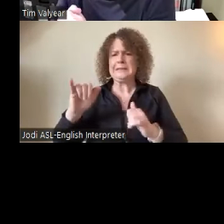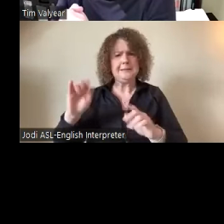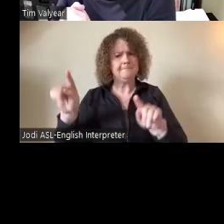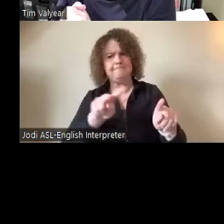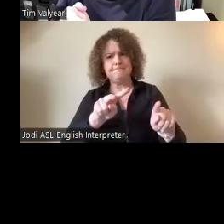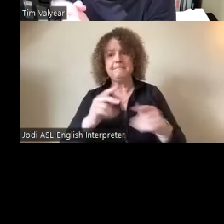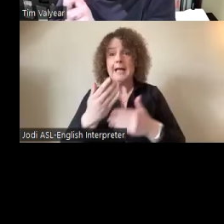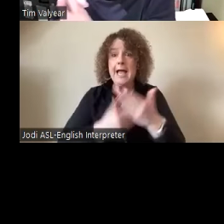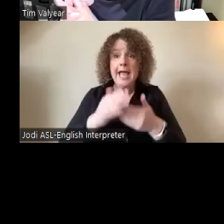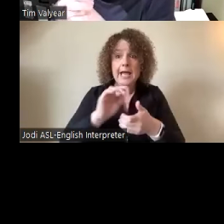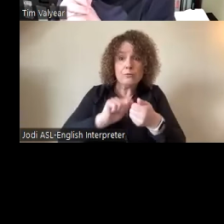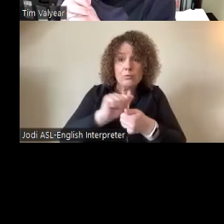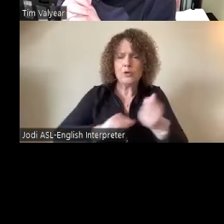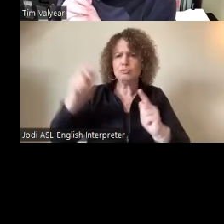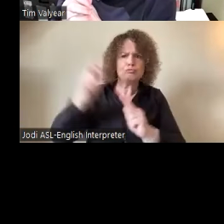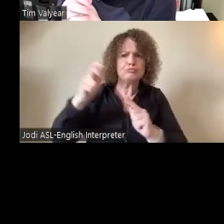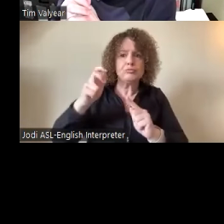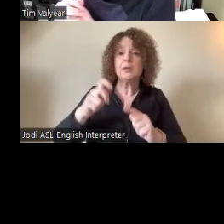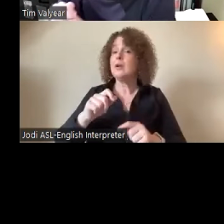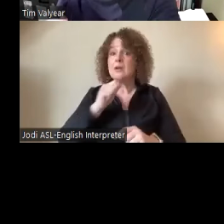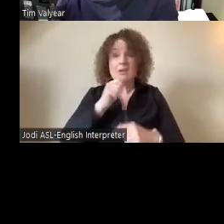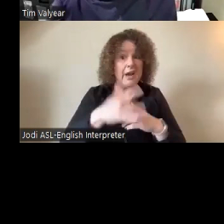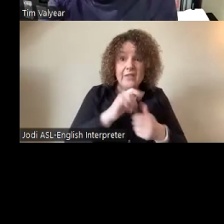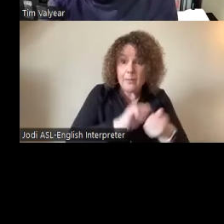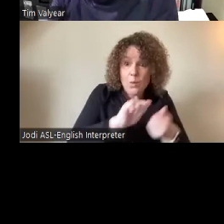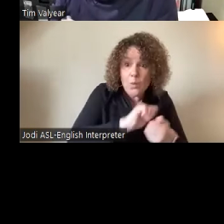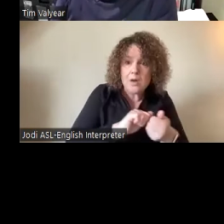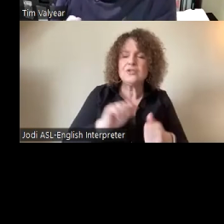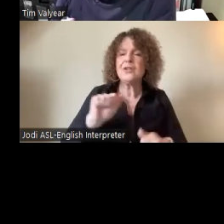strategies to be used with all clients. Hand hygiene, the